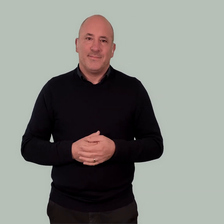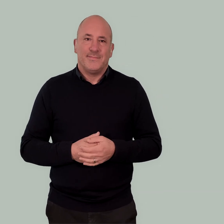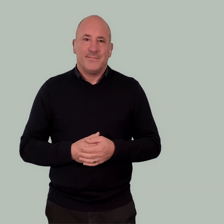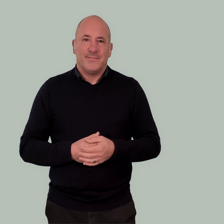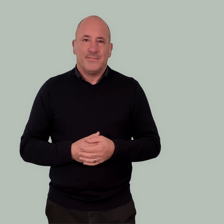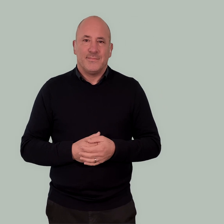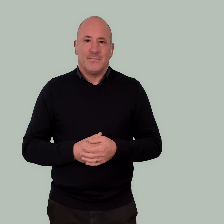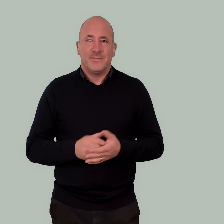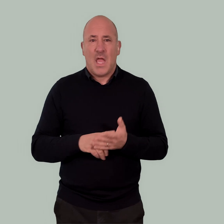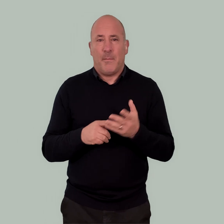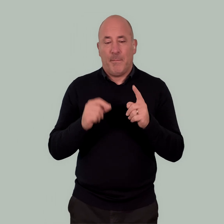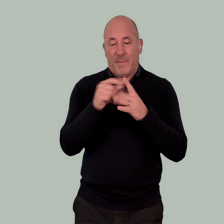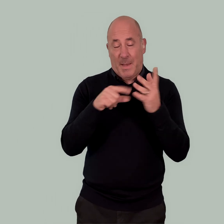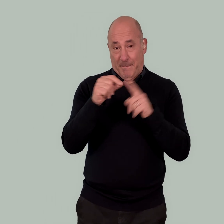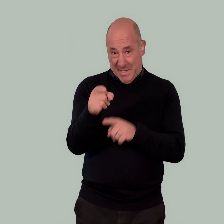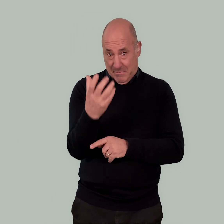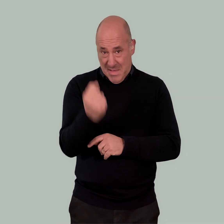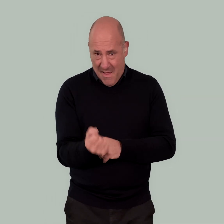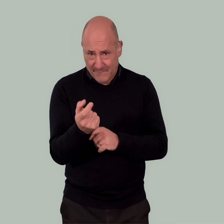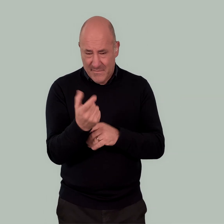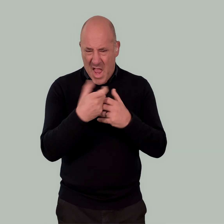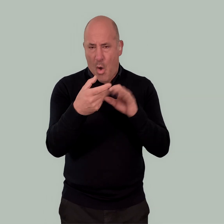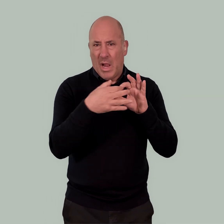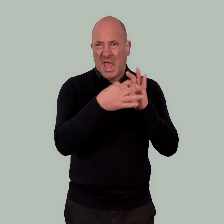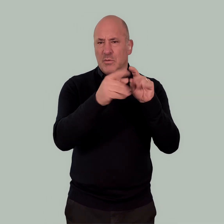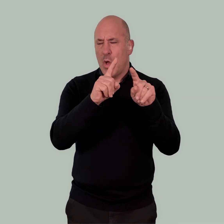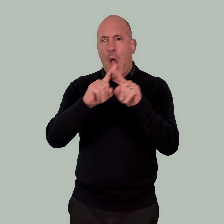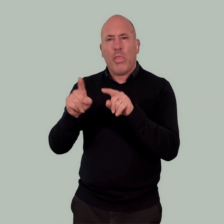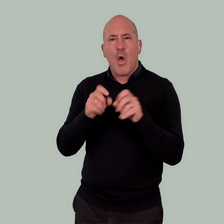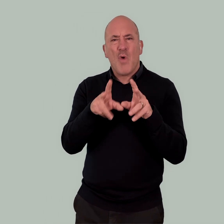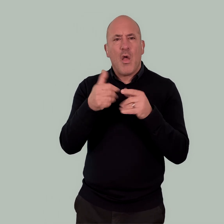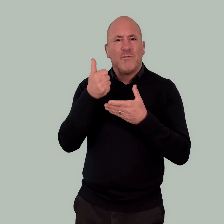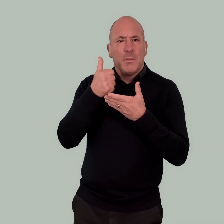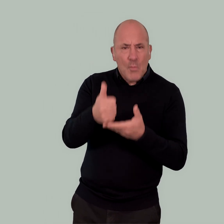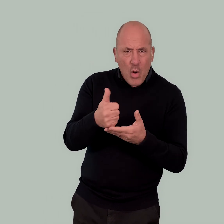PIP’s interactions with other forms of support,